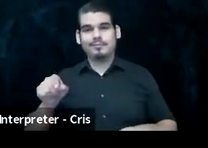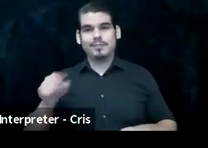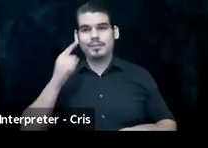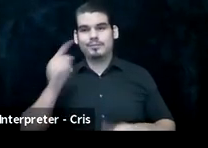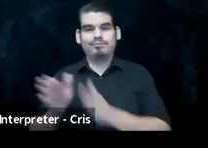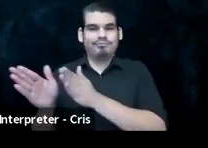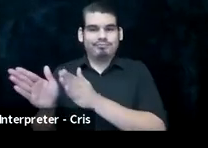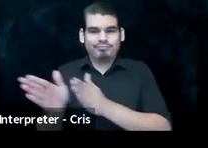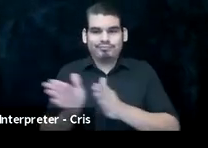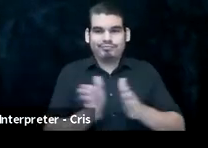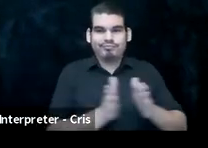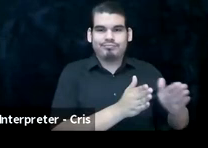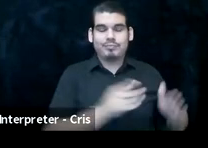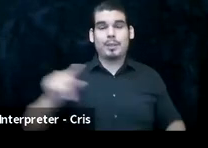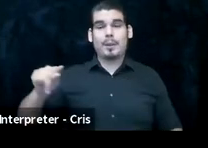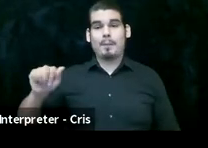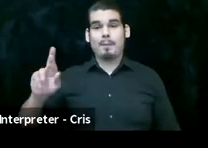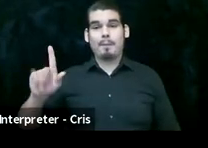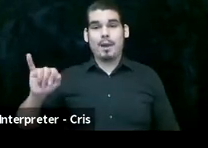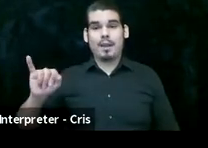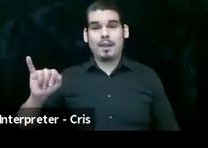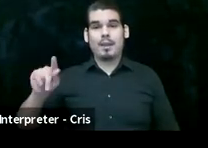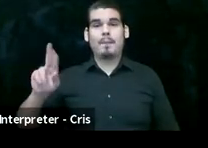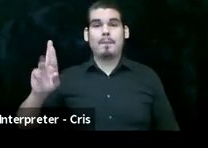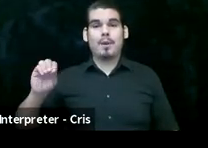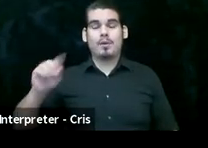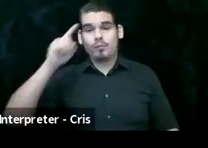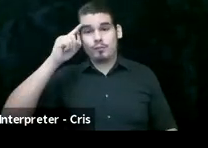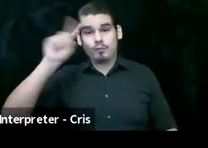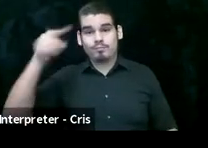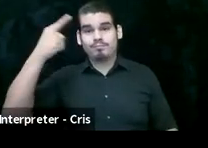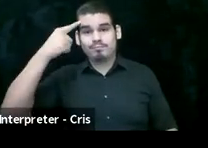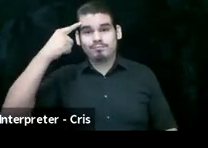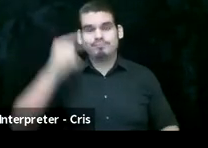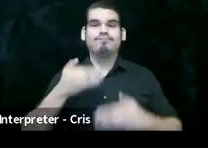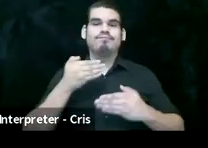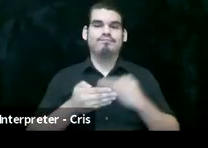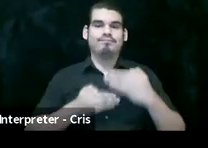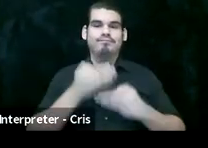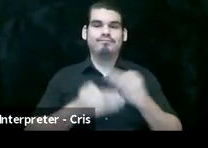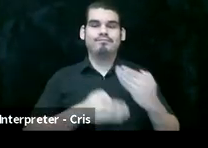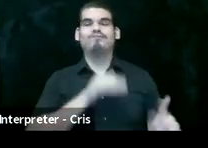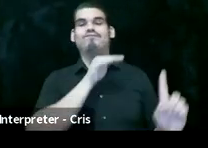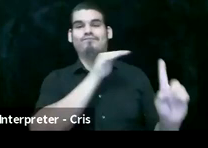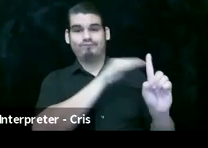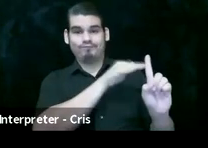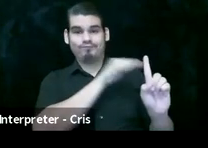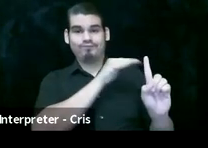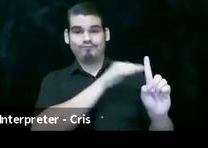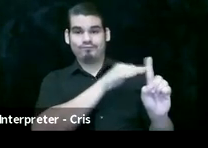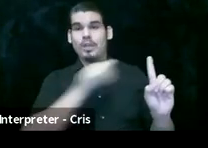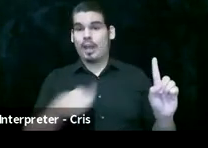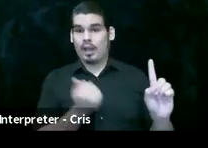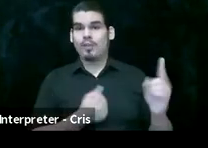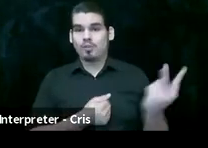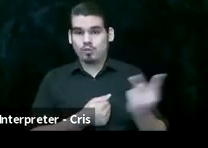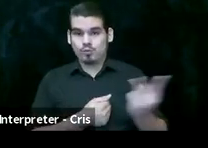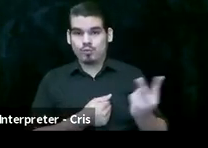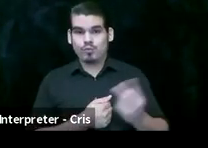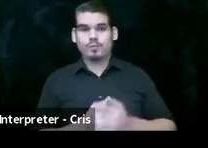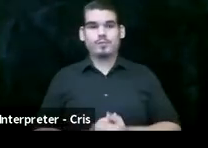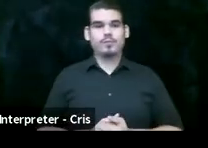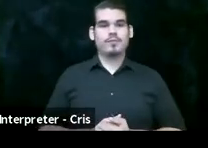Katherine Squire: Just for parliamentary procedure so that would be one example, and just keep in mind online, we will be keeping track of which College has spoken already and so.